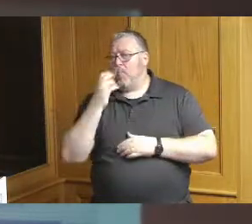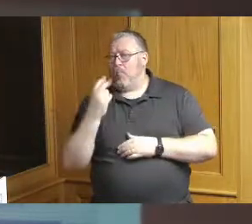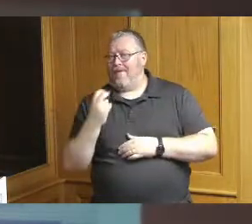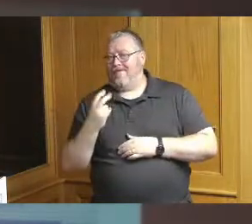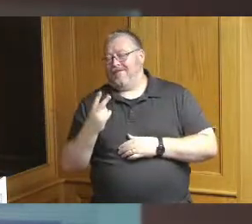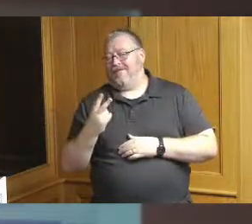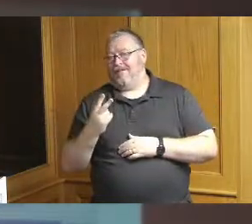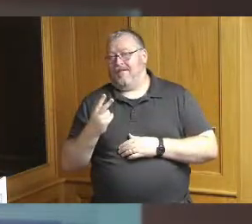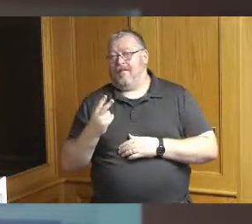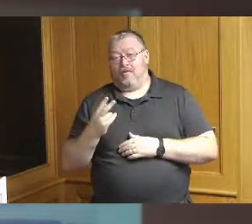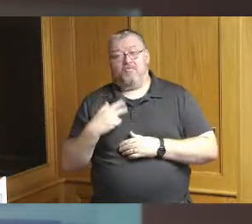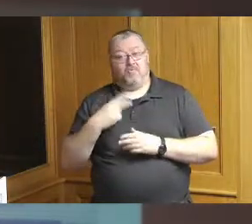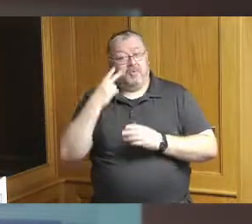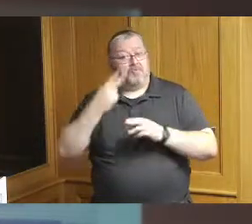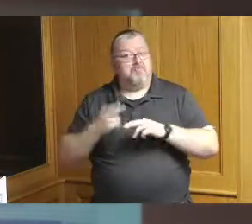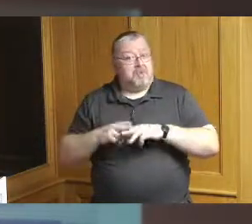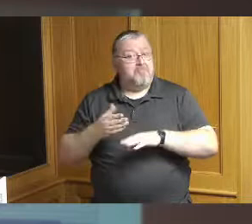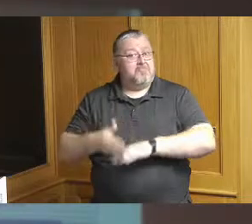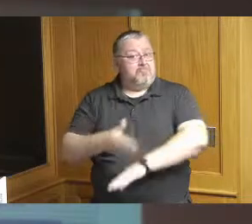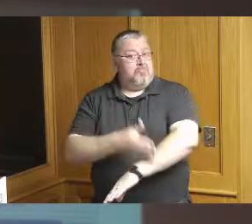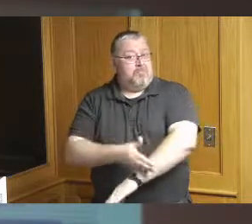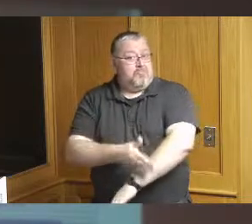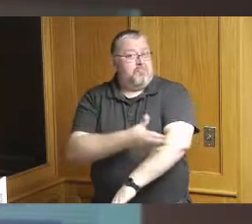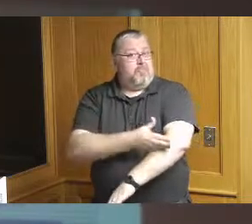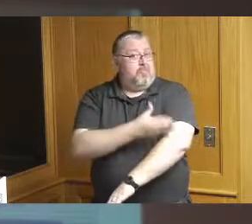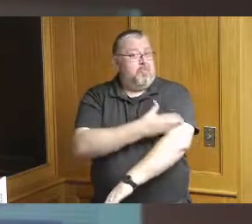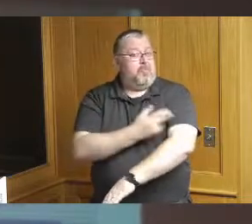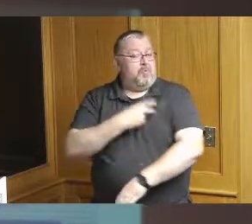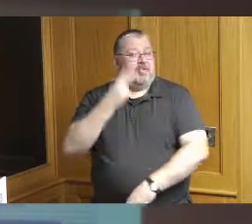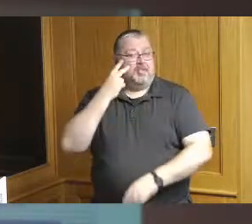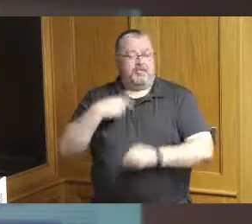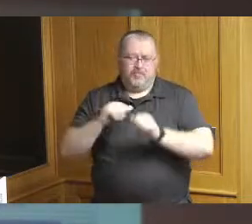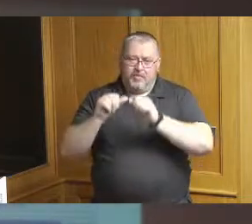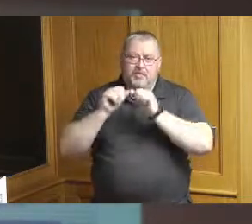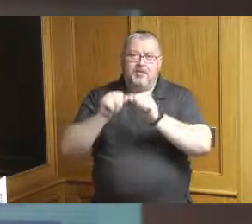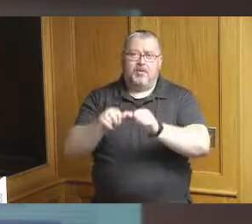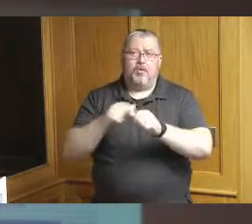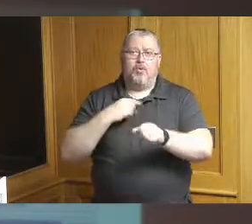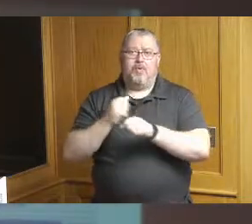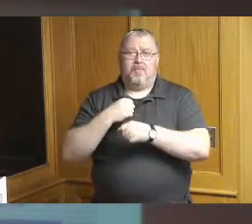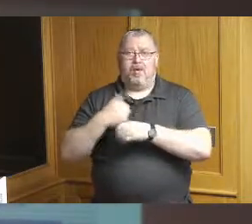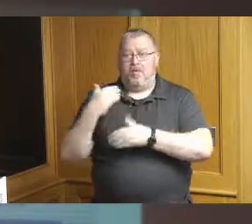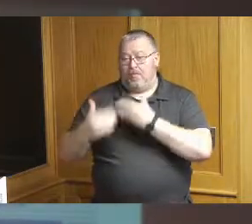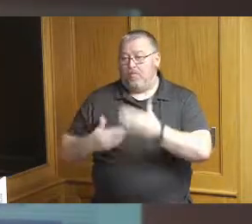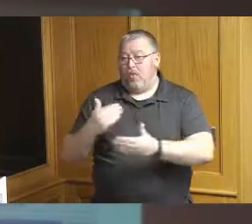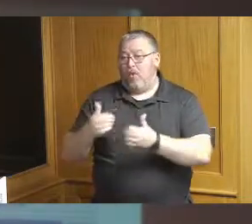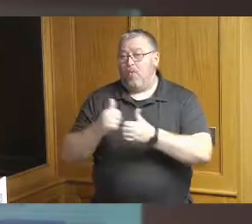we've made a lot of progress we continued on the next slide to make progress with each age group